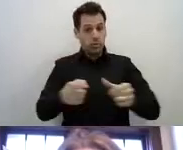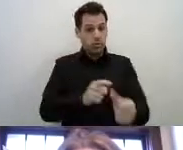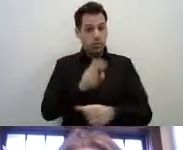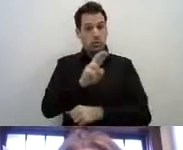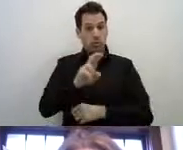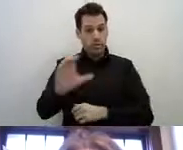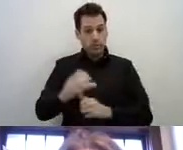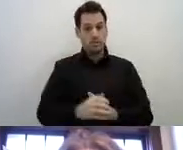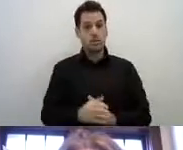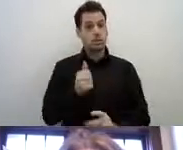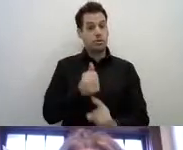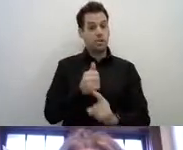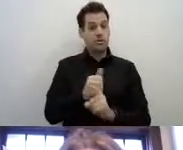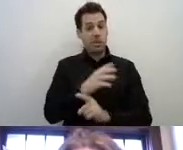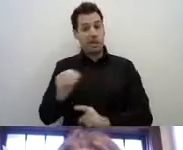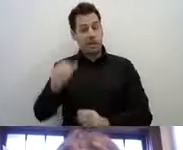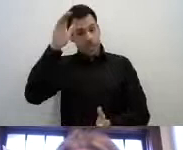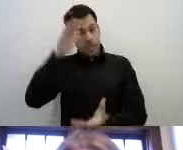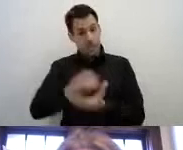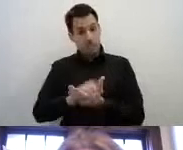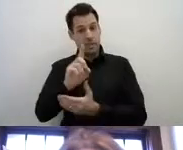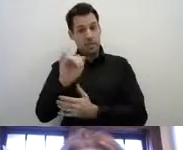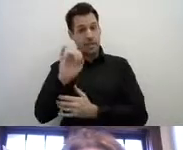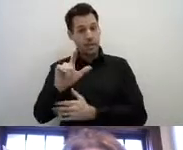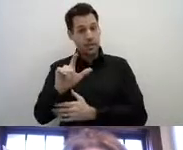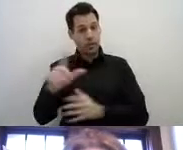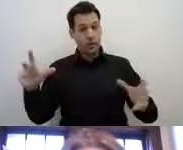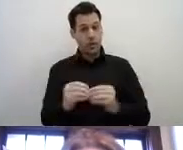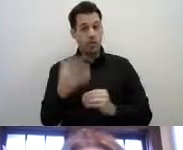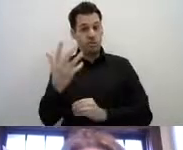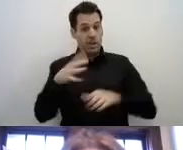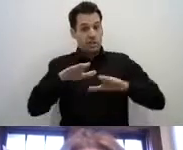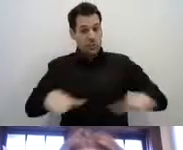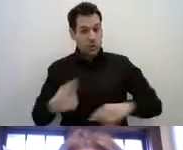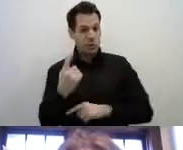a combined family of five children and one grandson welcome to minister squires